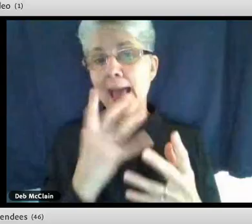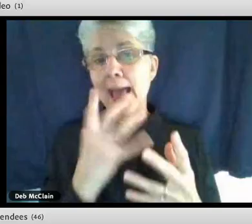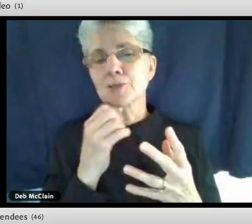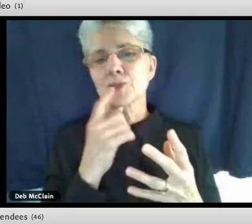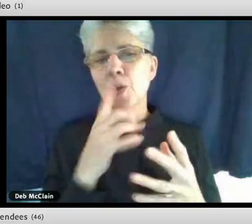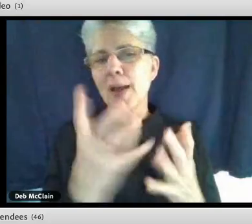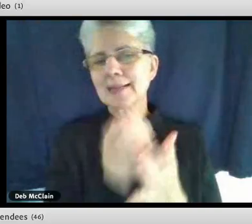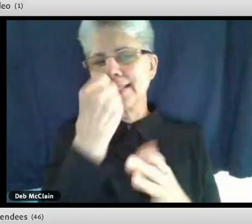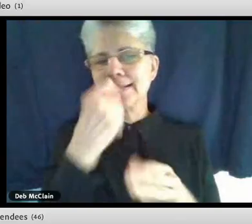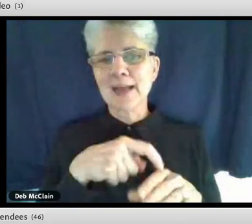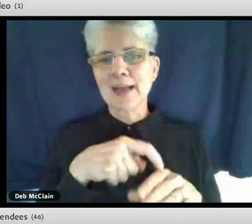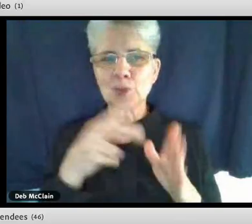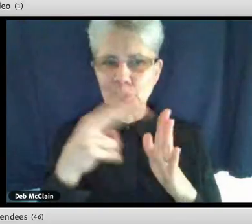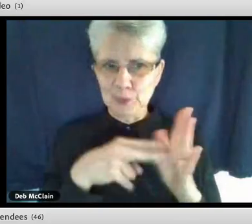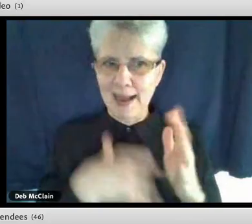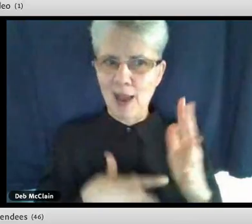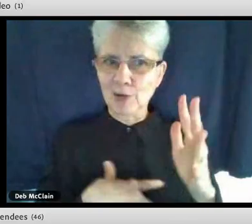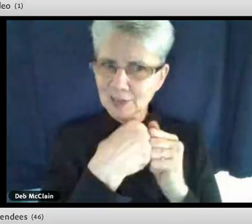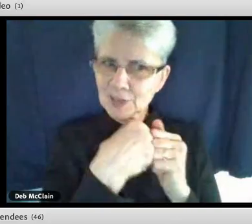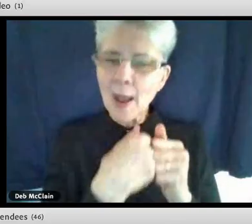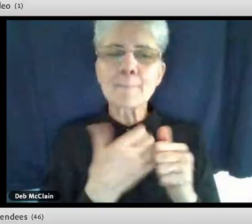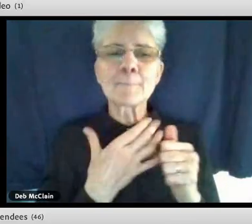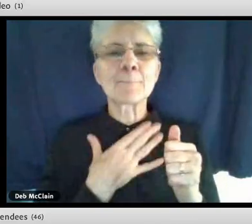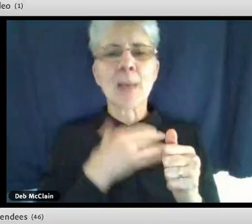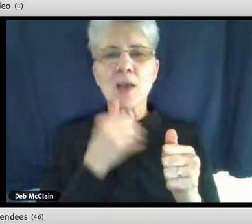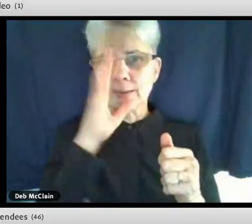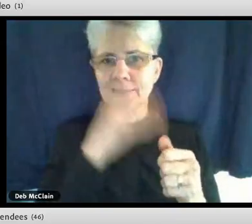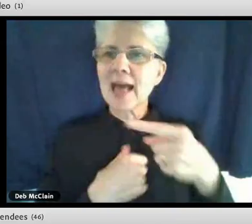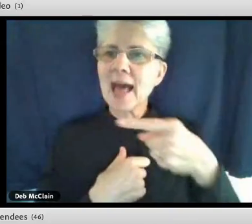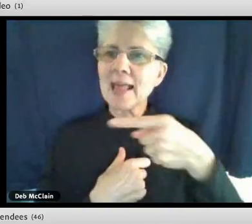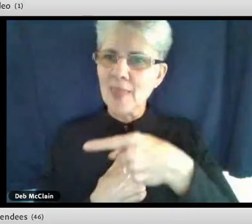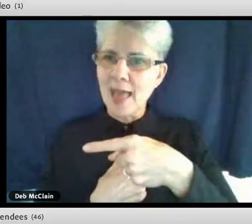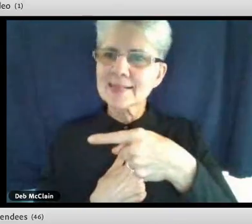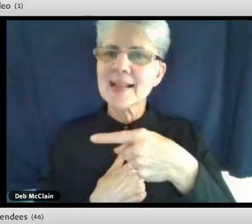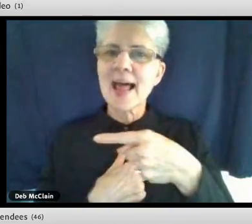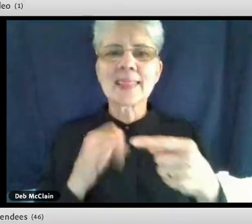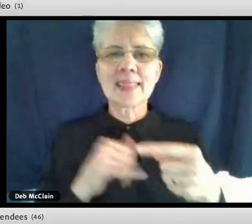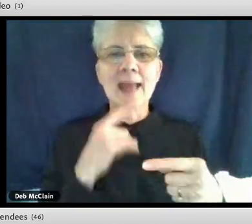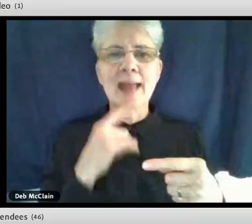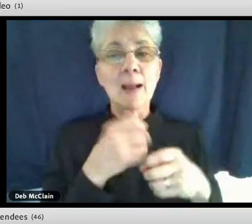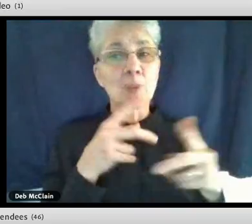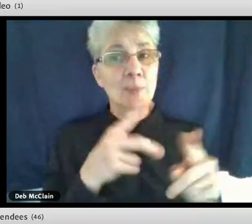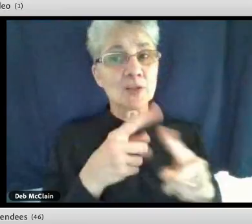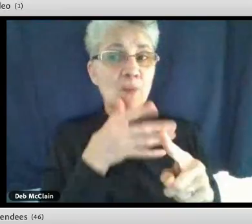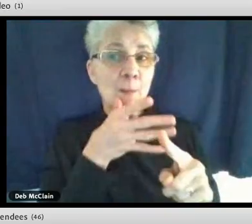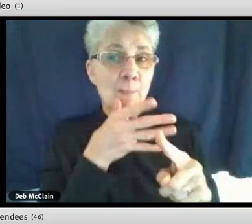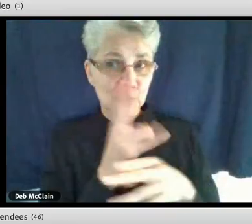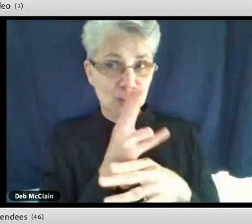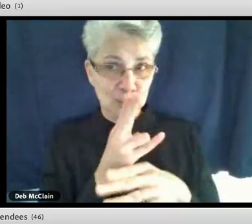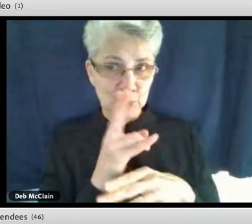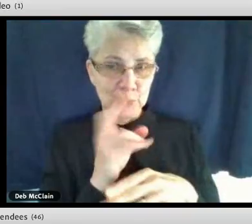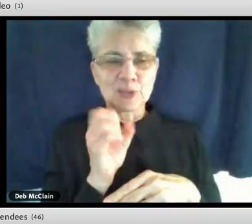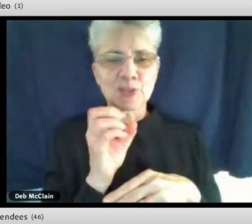and I did get permission from his mom to use it, but he's stopping to smell the flowers. You know, so again, having gratitude for what you do have.